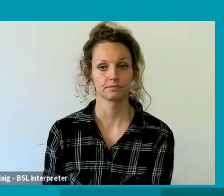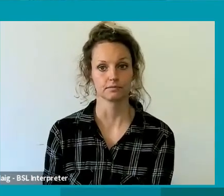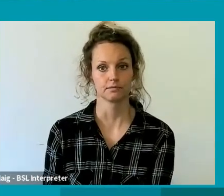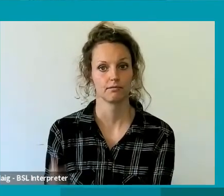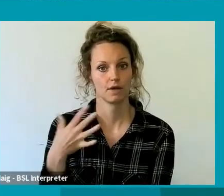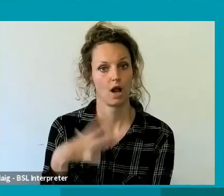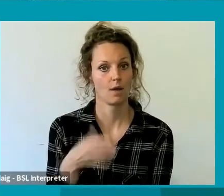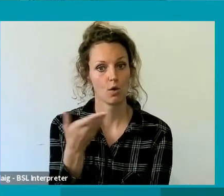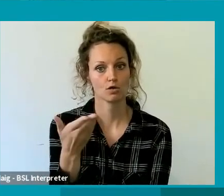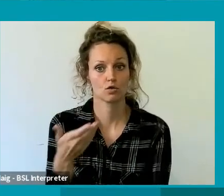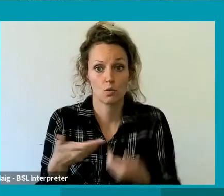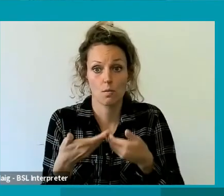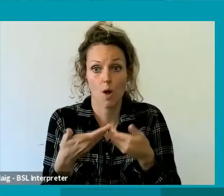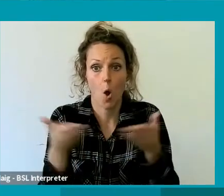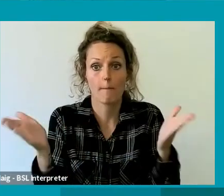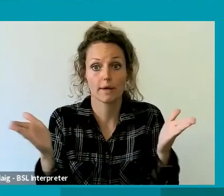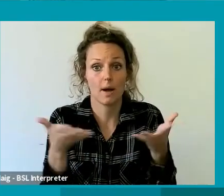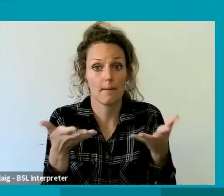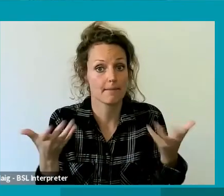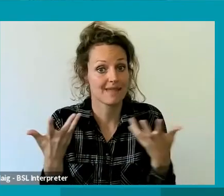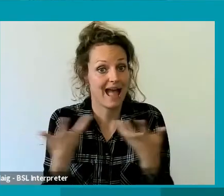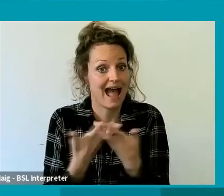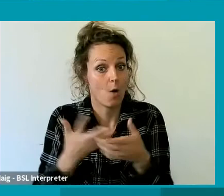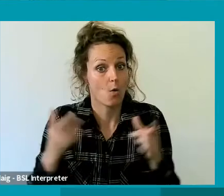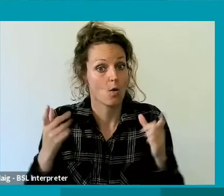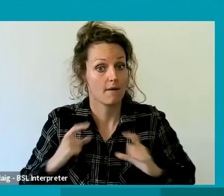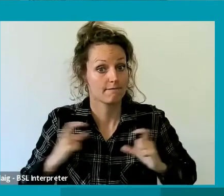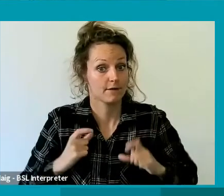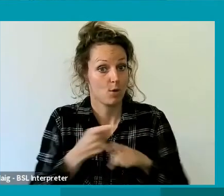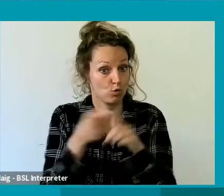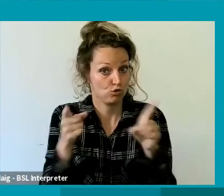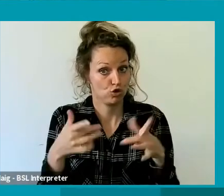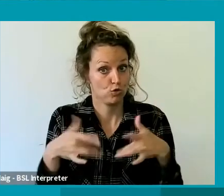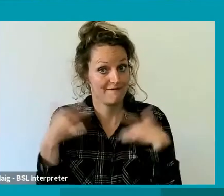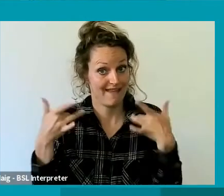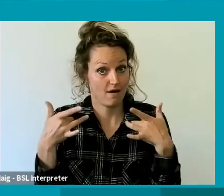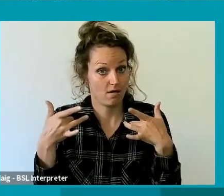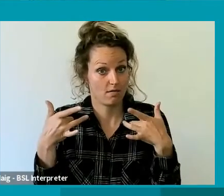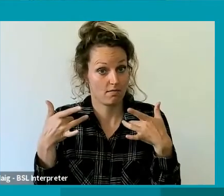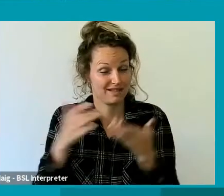and ask you how comfortable do you feel about sharing.